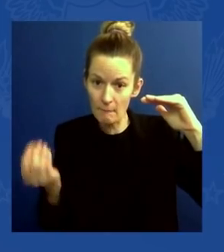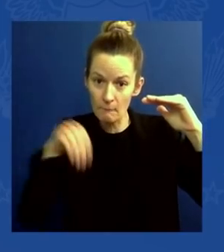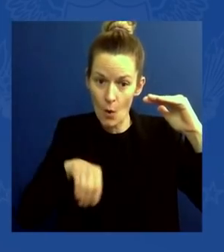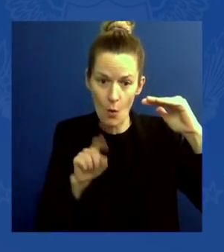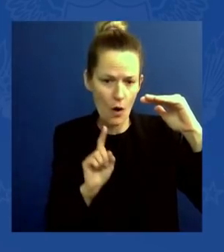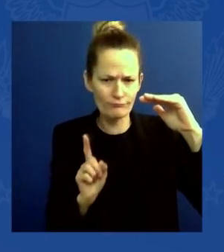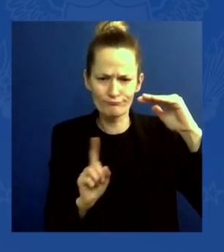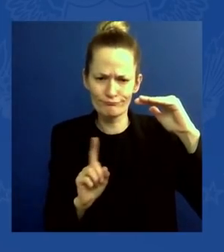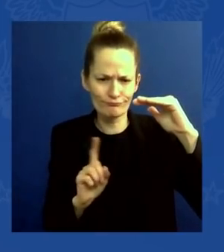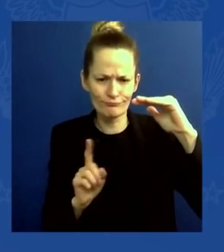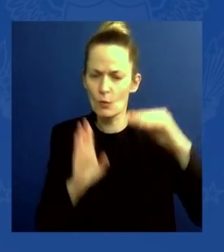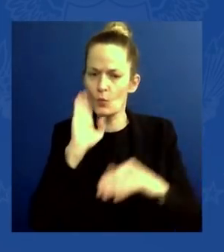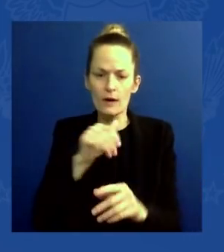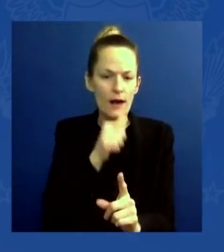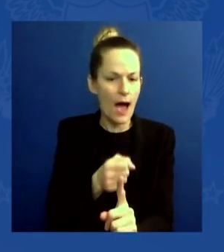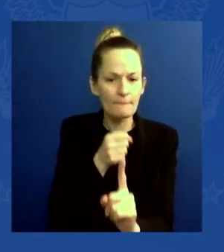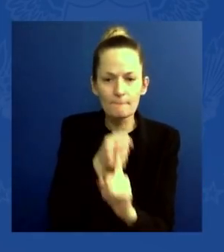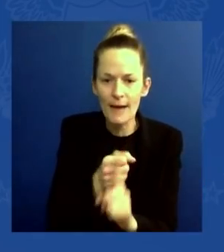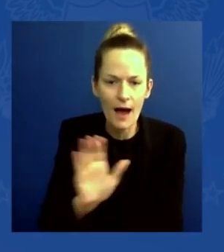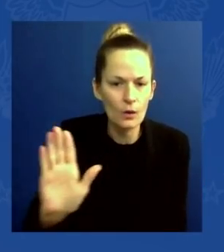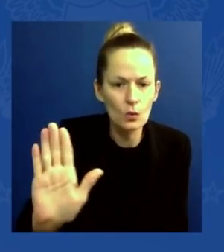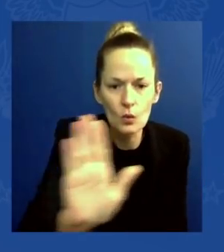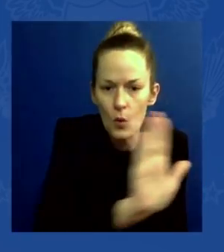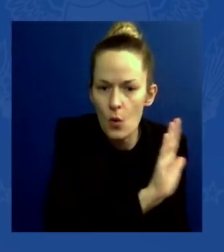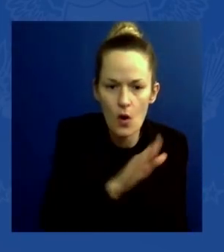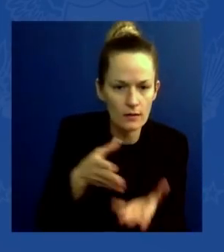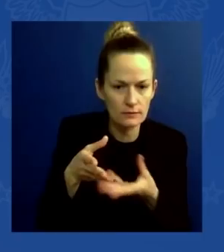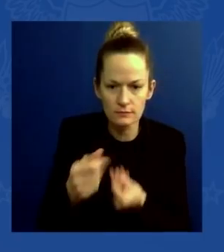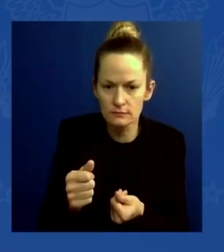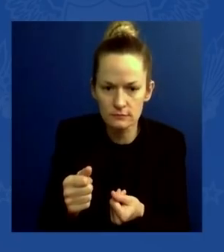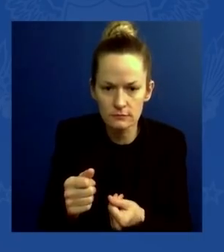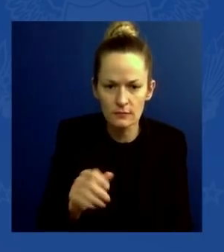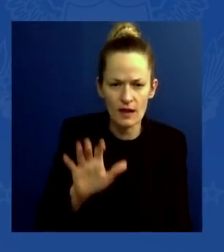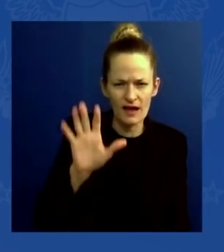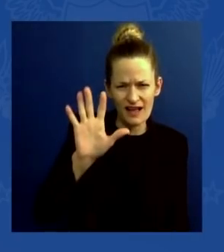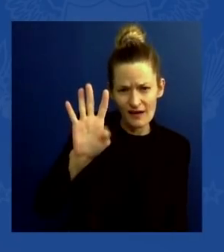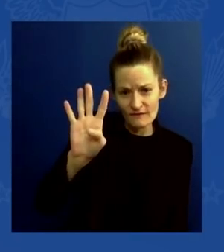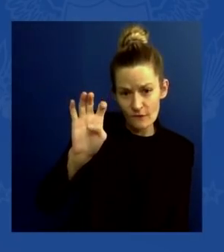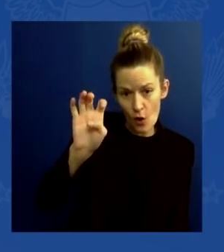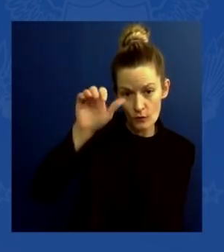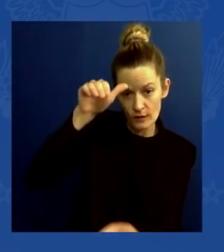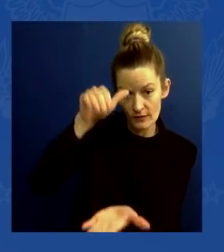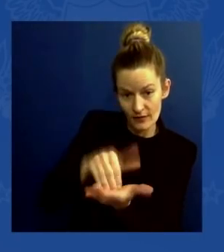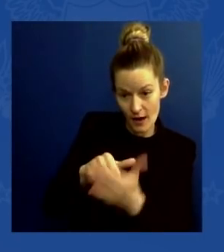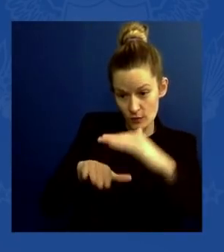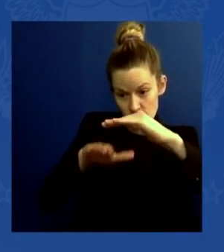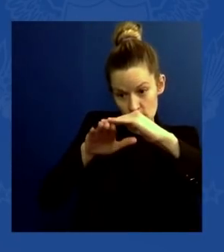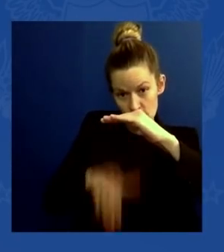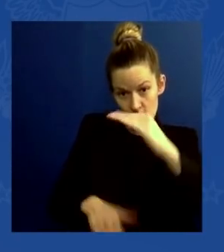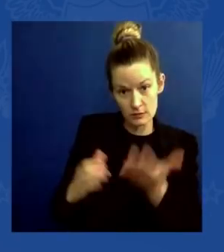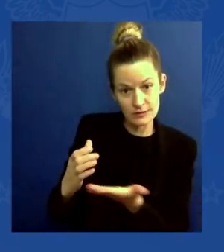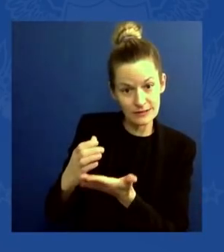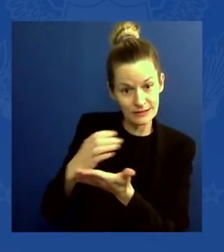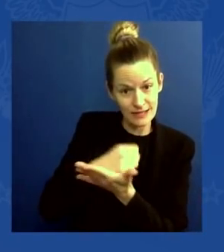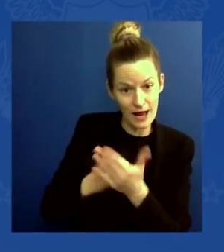if you make less than $400,000 a year. Independent experts have concluded that these bills are the highest value investments